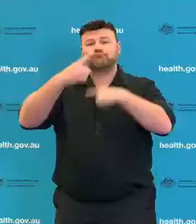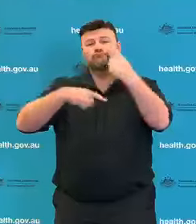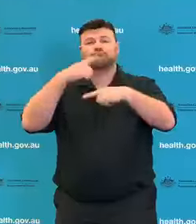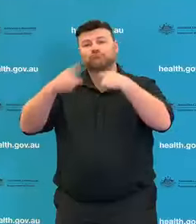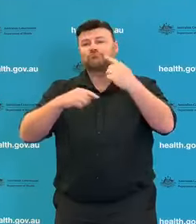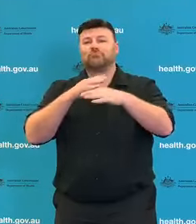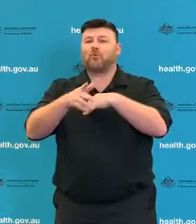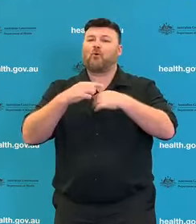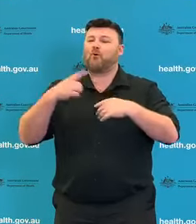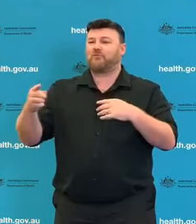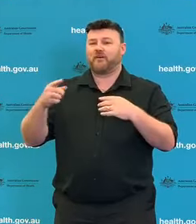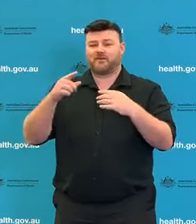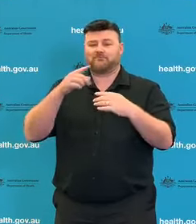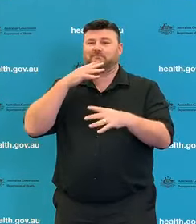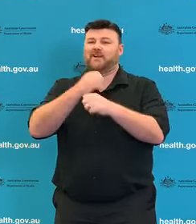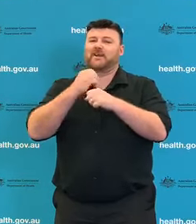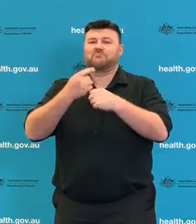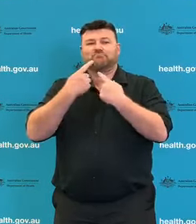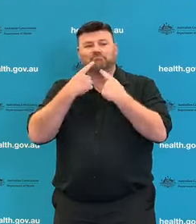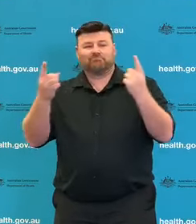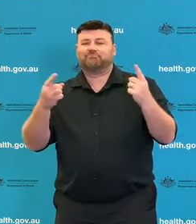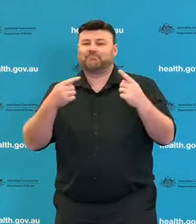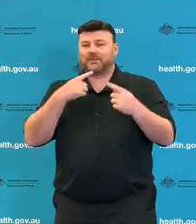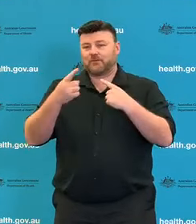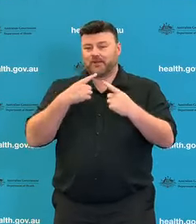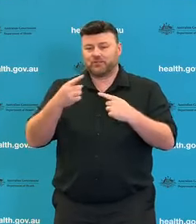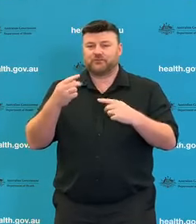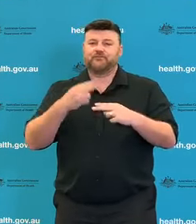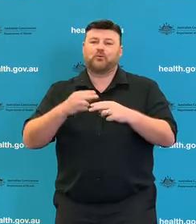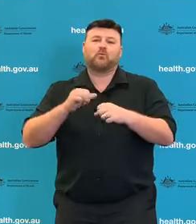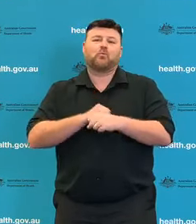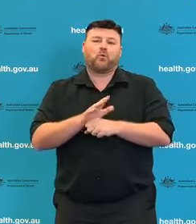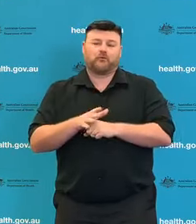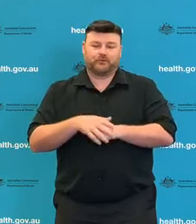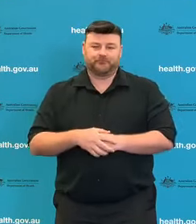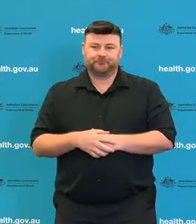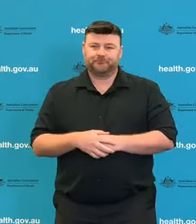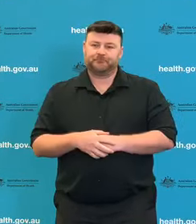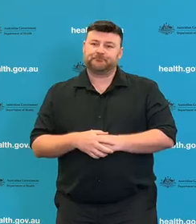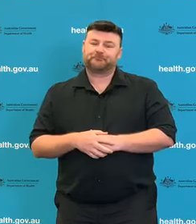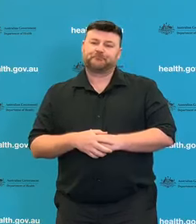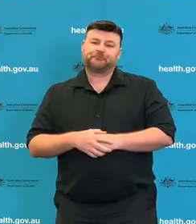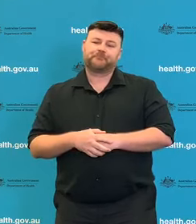Commonwealth Department of Health COVID-19 update for today September the 3rd.